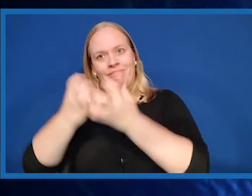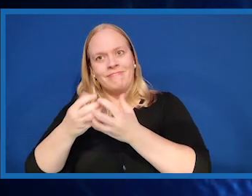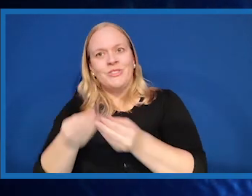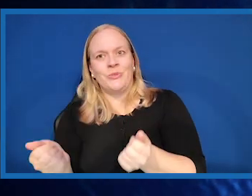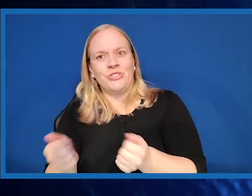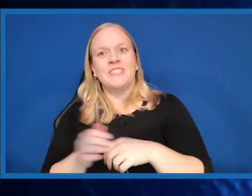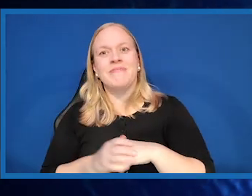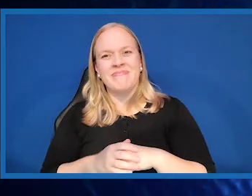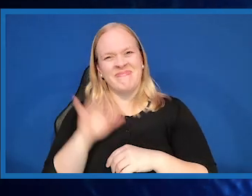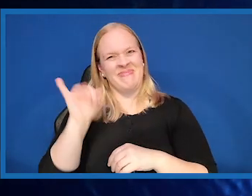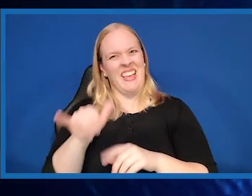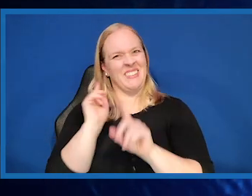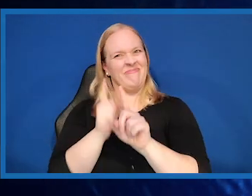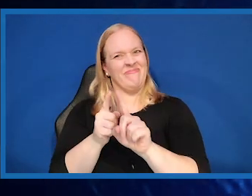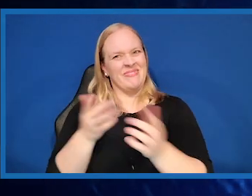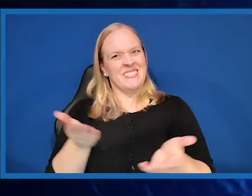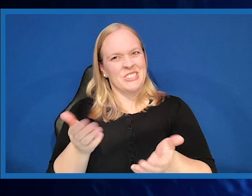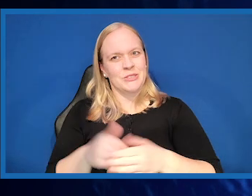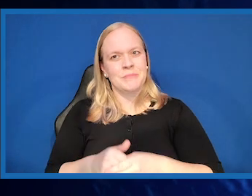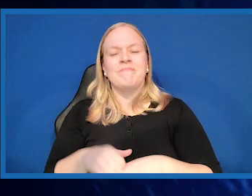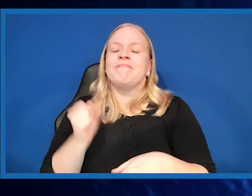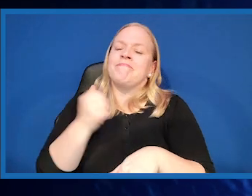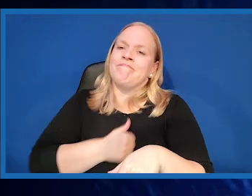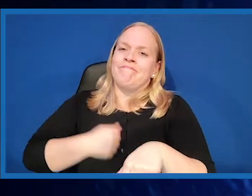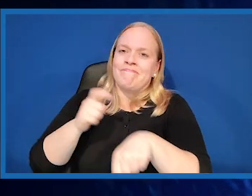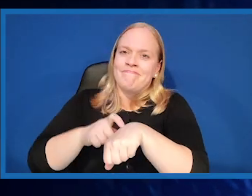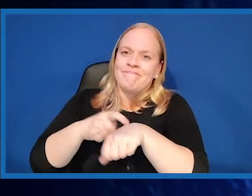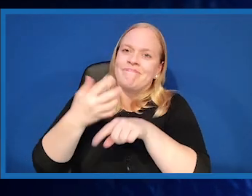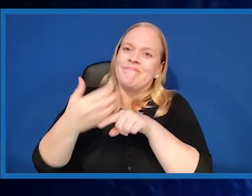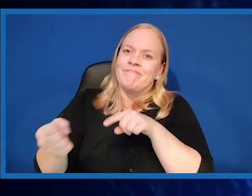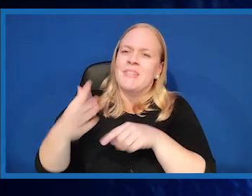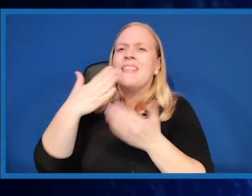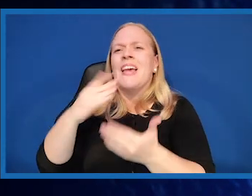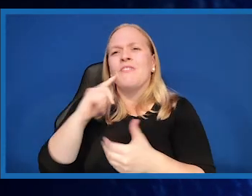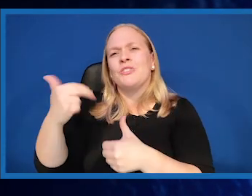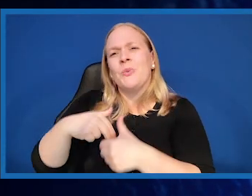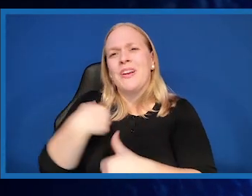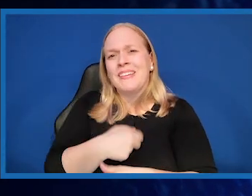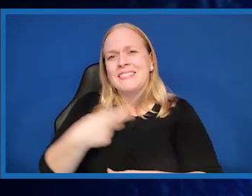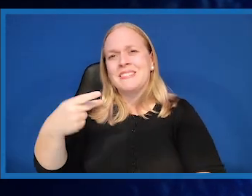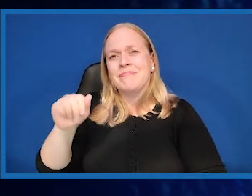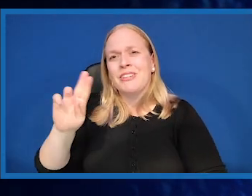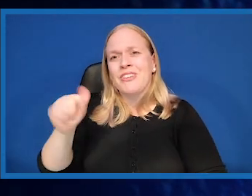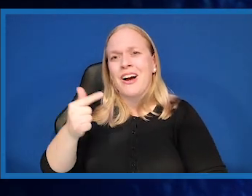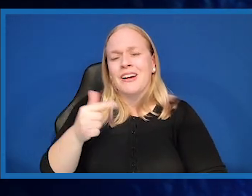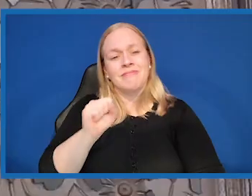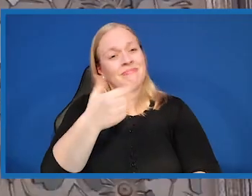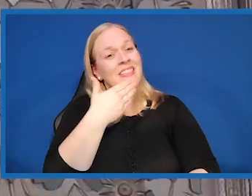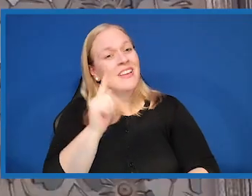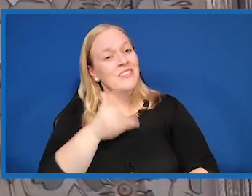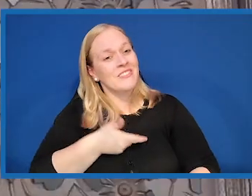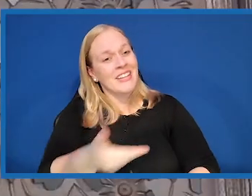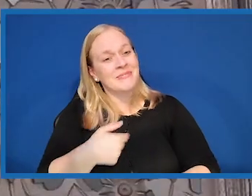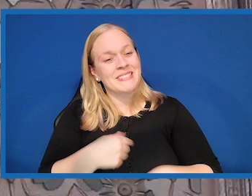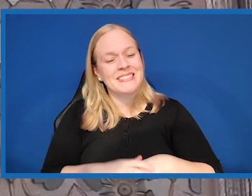UM, BUT THAT'S ALL THE TIME WE HAVE, UM, THANK YOU SO MUCH FOR JOINING US, PARAG. THANK YOU FOR HAVING ME. A SATELLITE DEDICATED TO